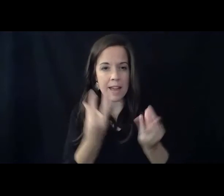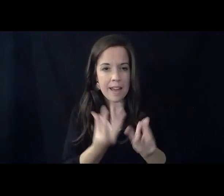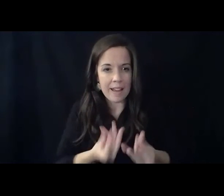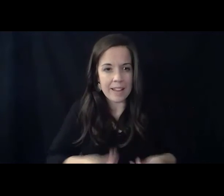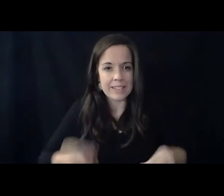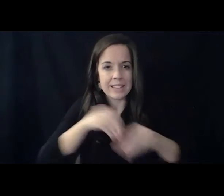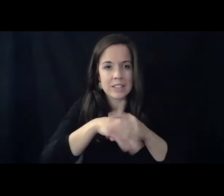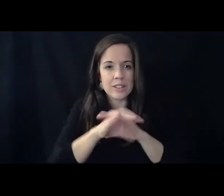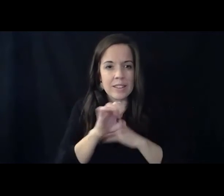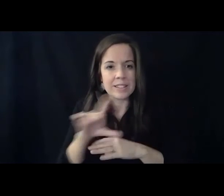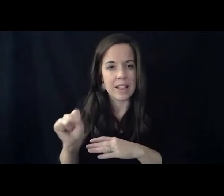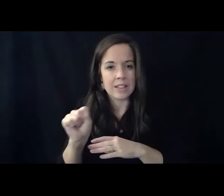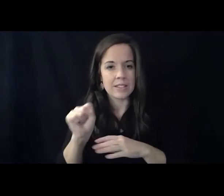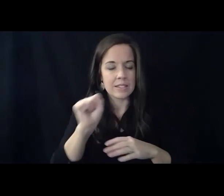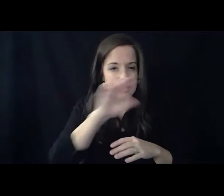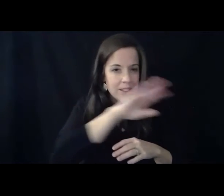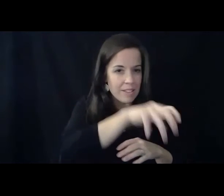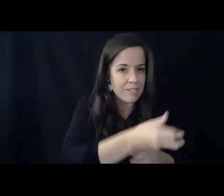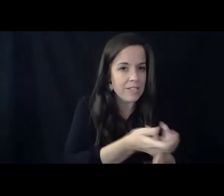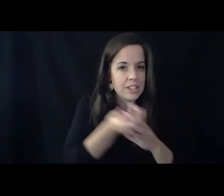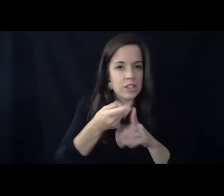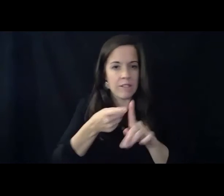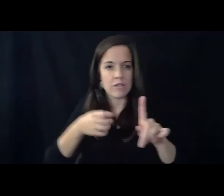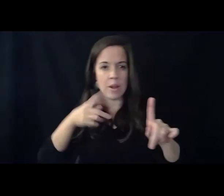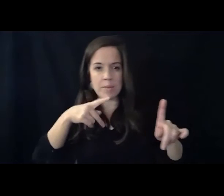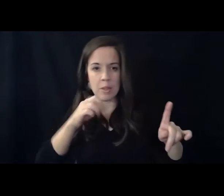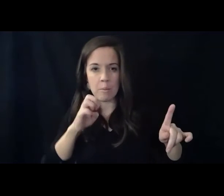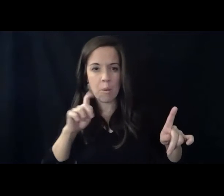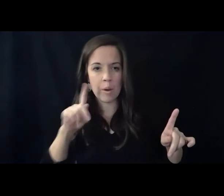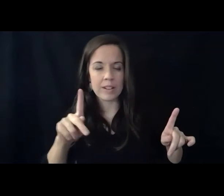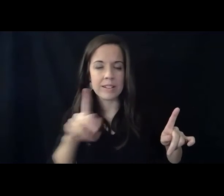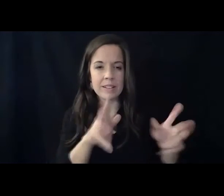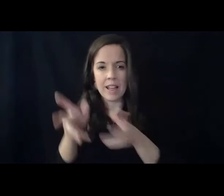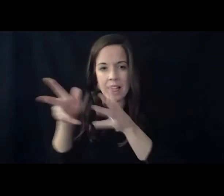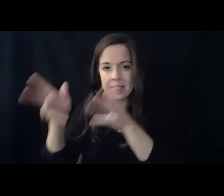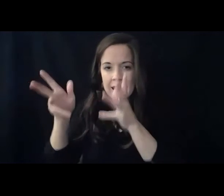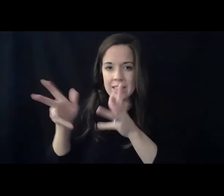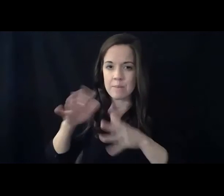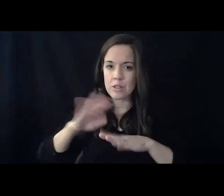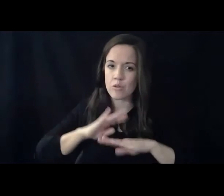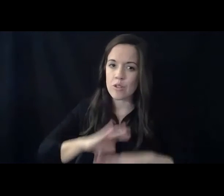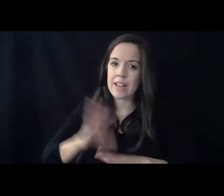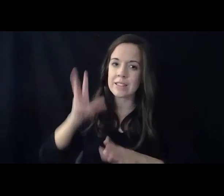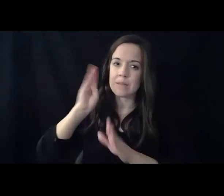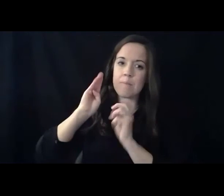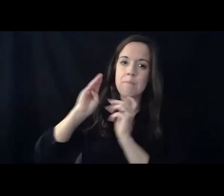Fish the russets out from the pork spine cages and lay them to rest back into the earth. Now address